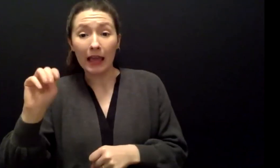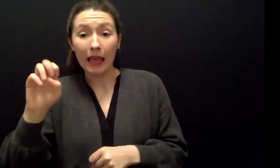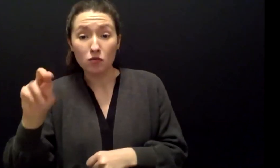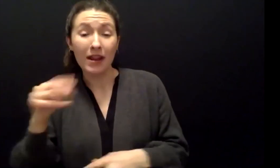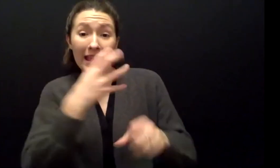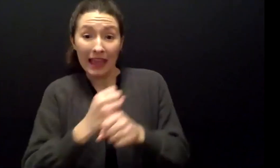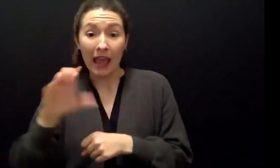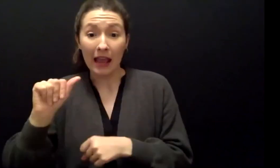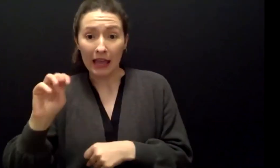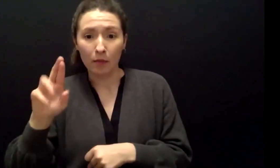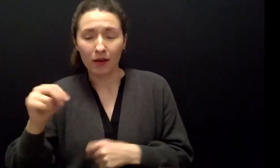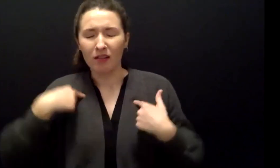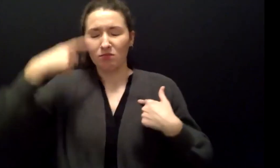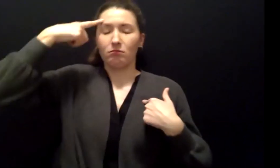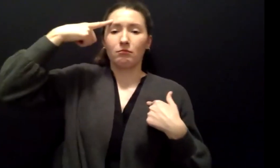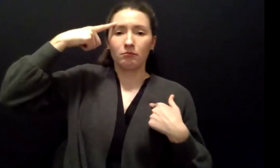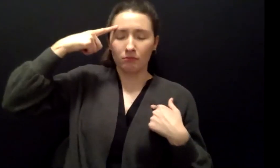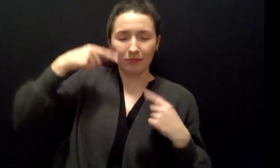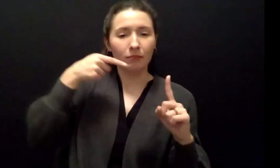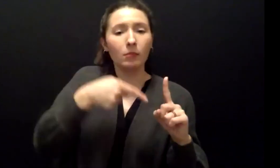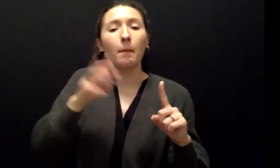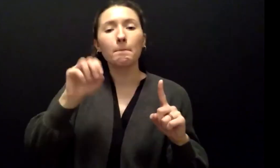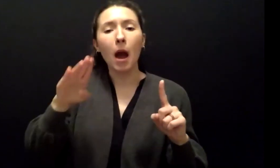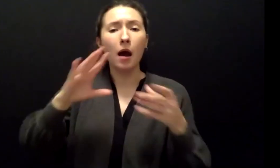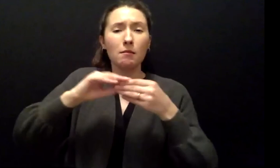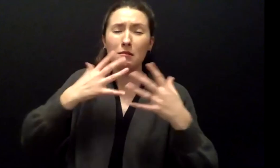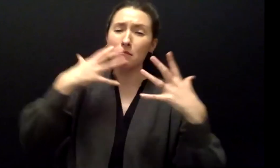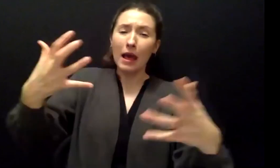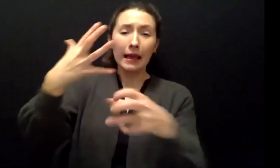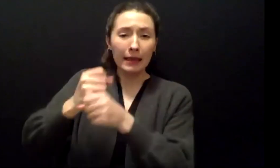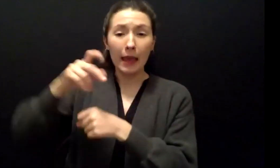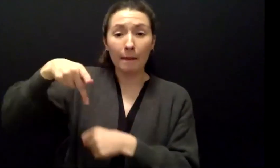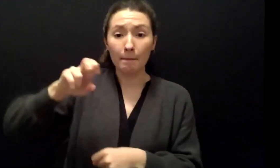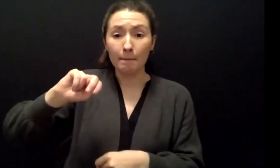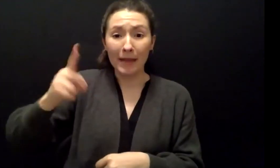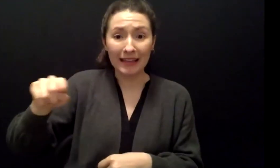when I was a student, I had to know all of American art, all of the Western Canon and